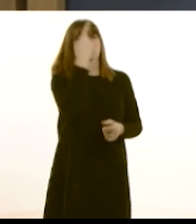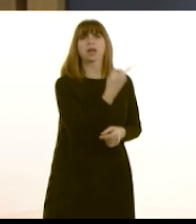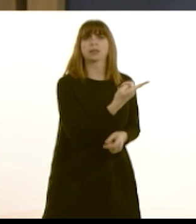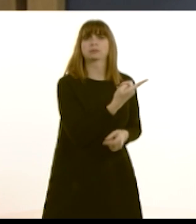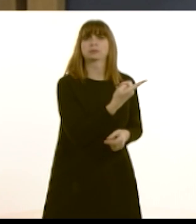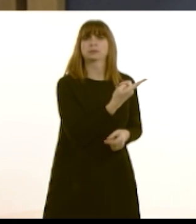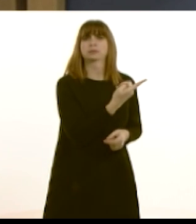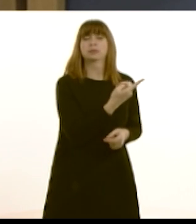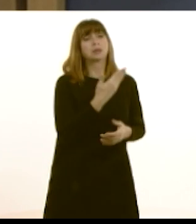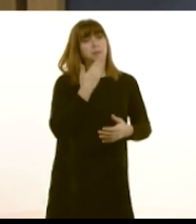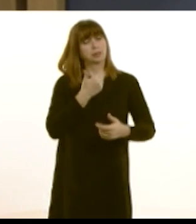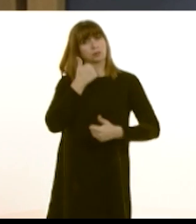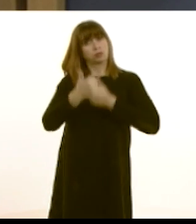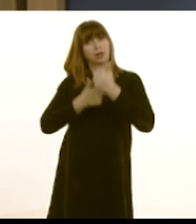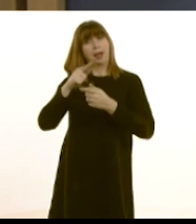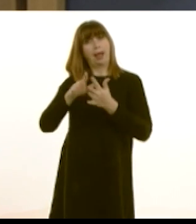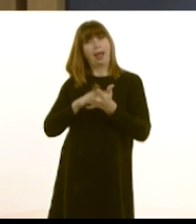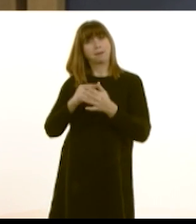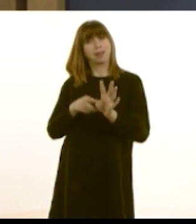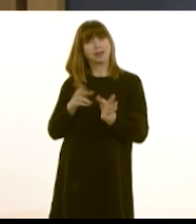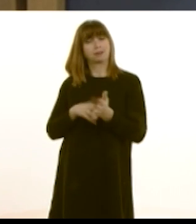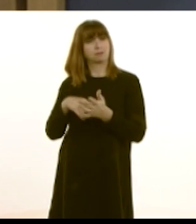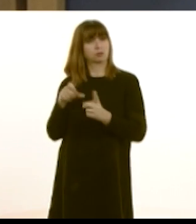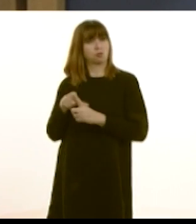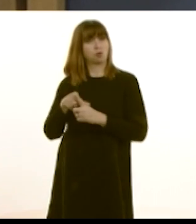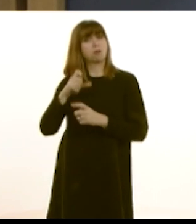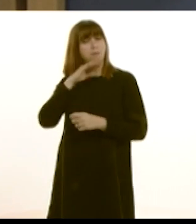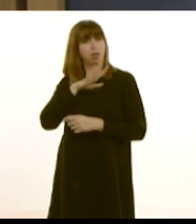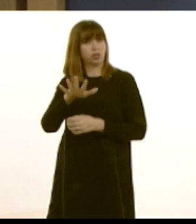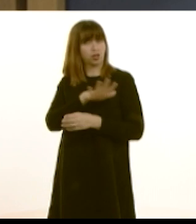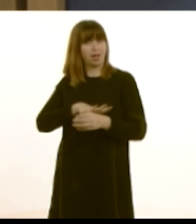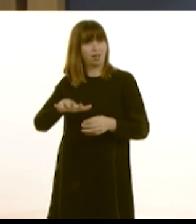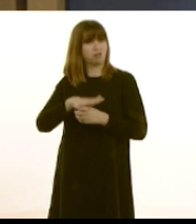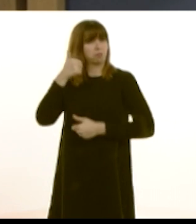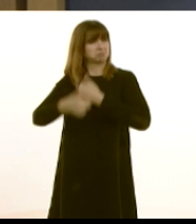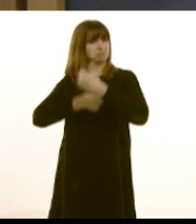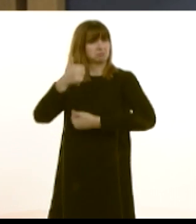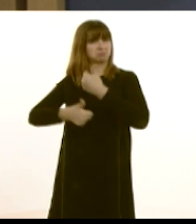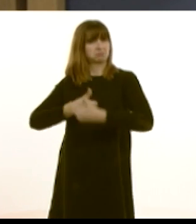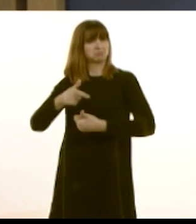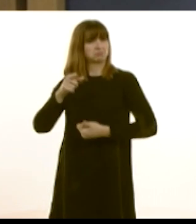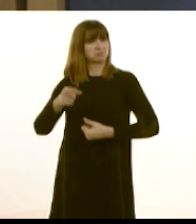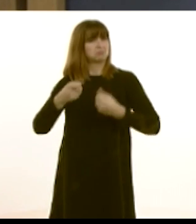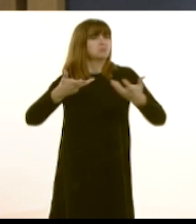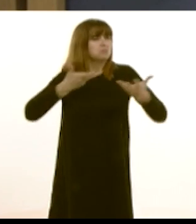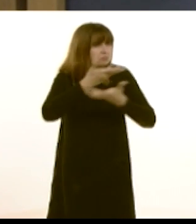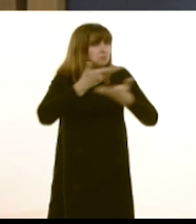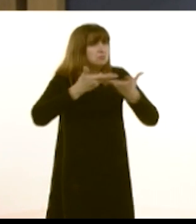Will you congratulate Emlyn Dole in Carmarthenshire for holding discussions with local clubs and